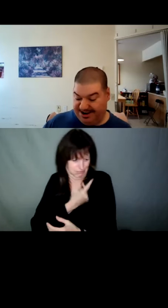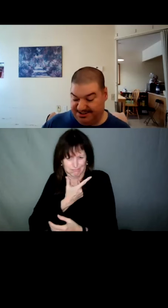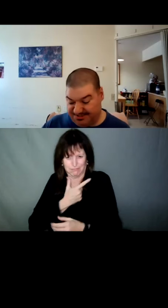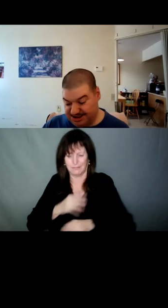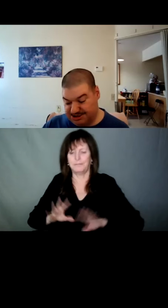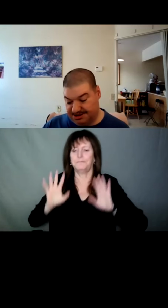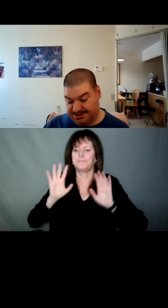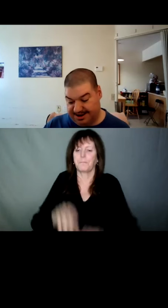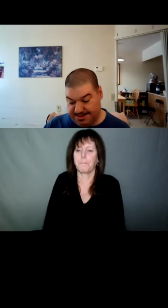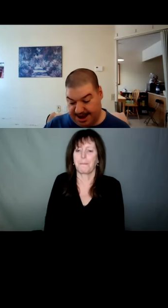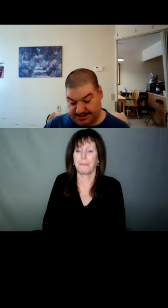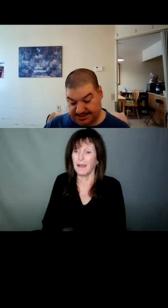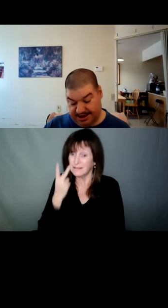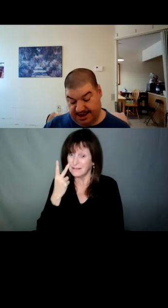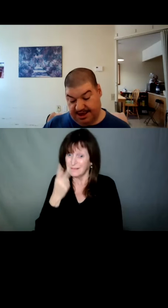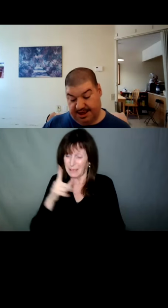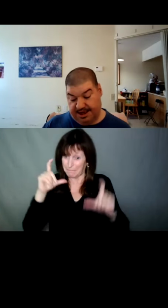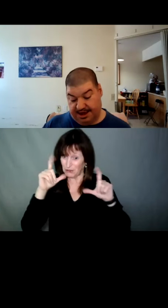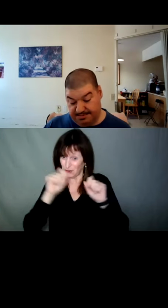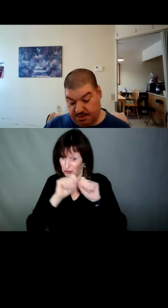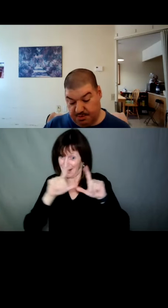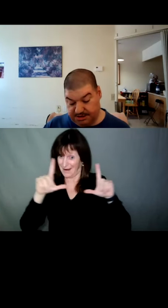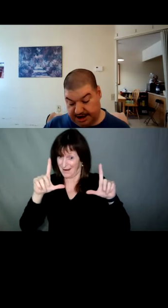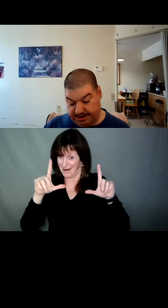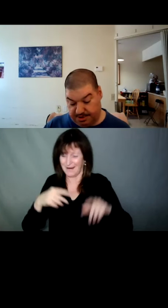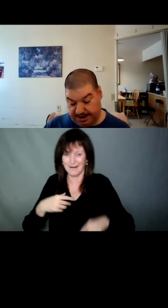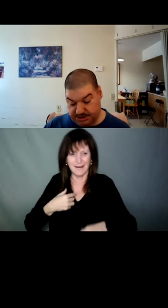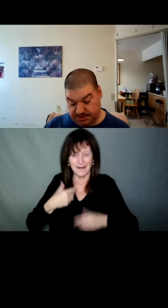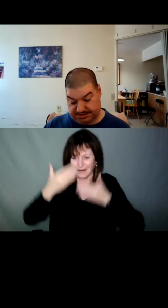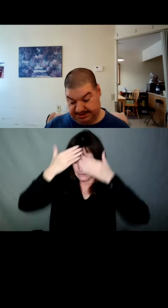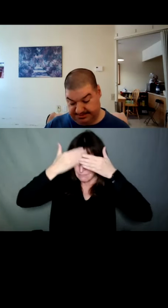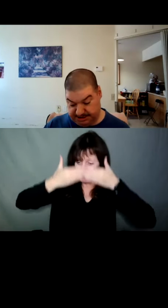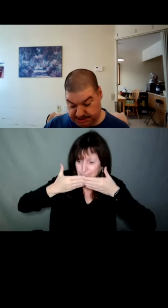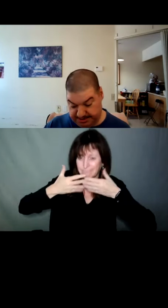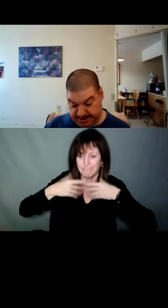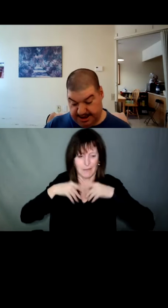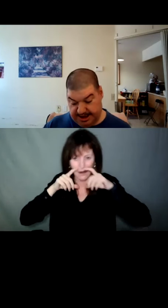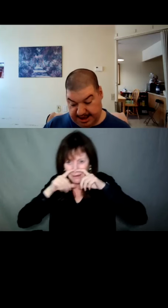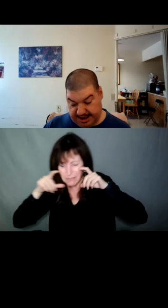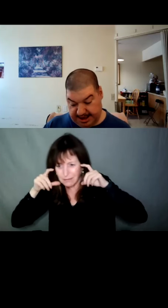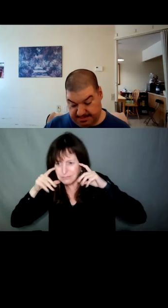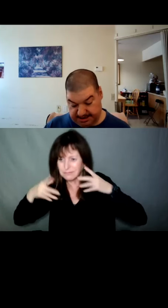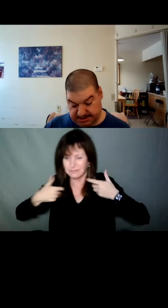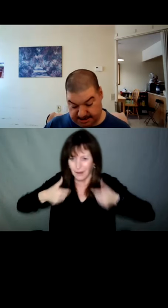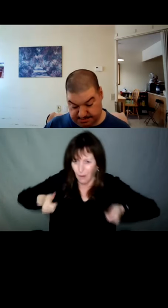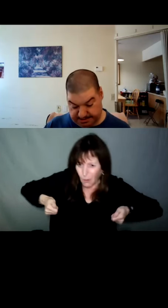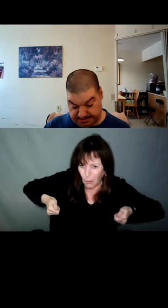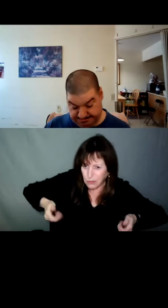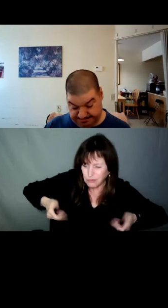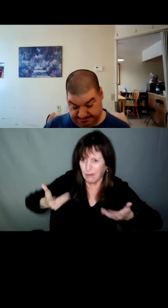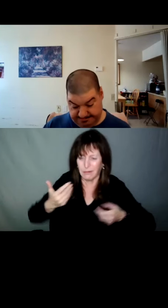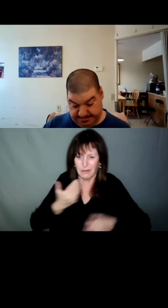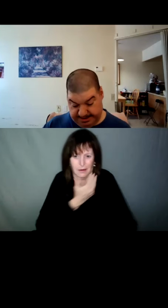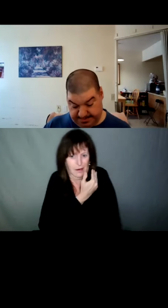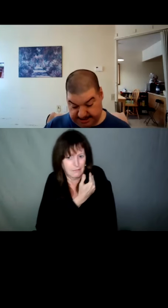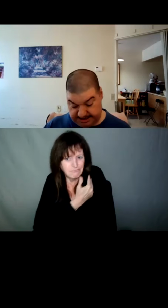picture is on the screen is a me